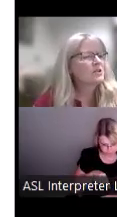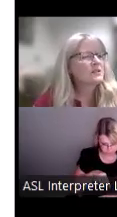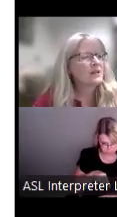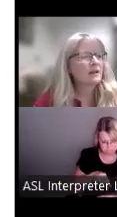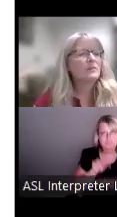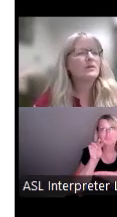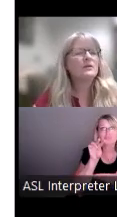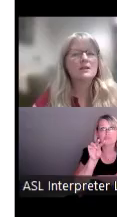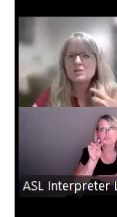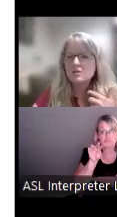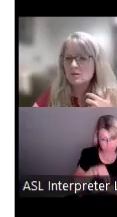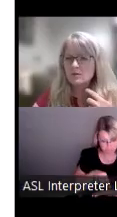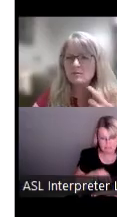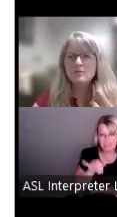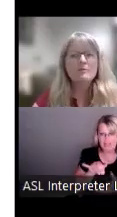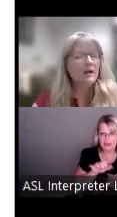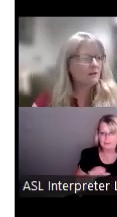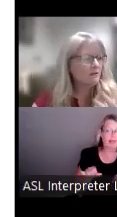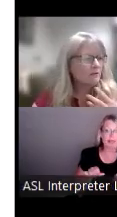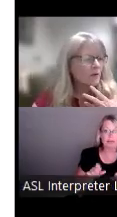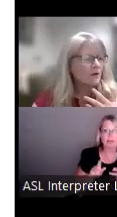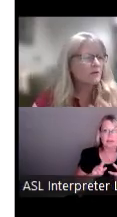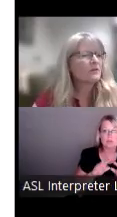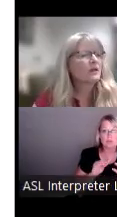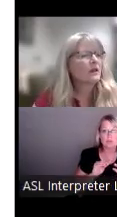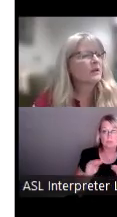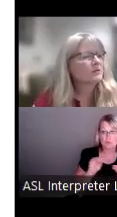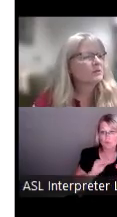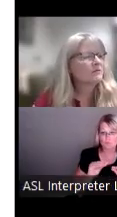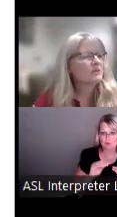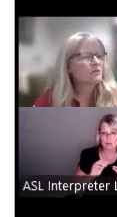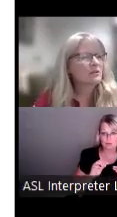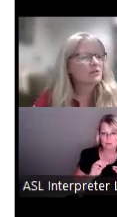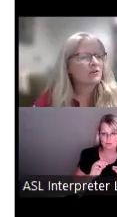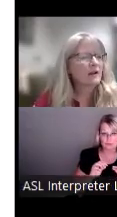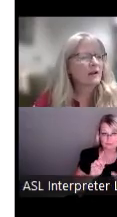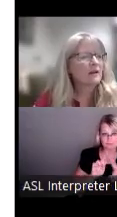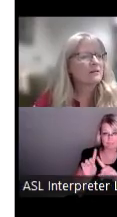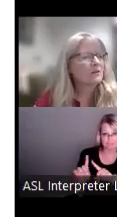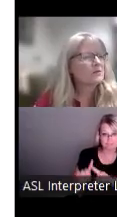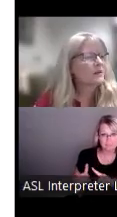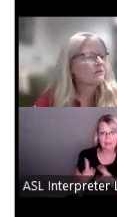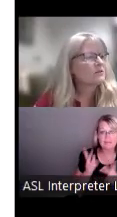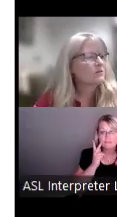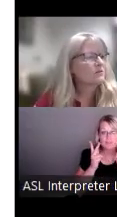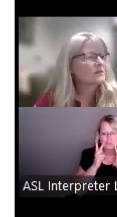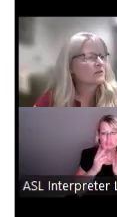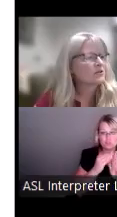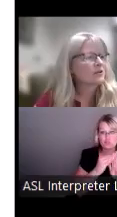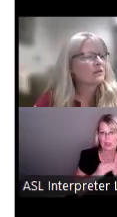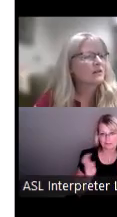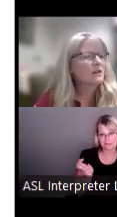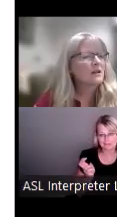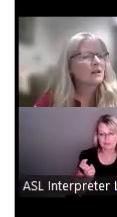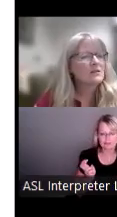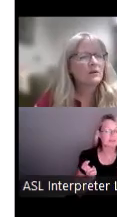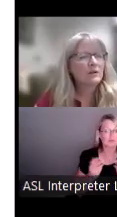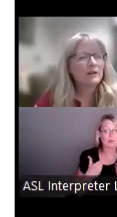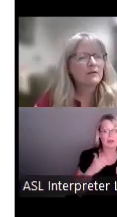just that ability to move back and forth and be able to visually track and use that visual attention is really